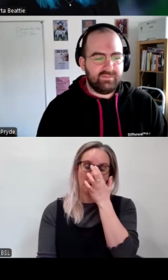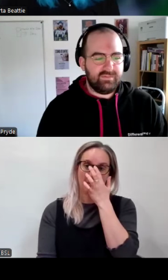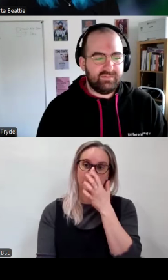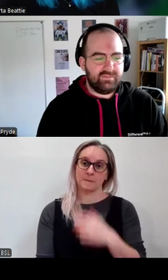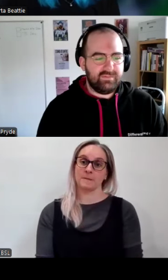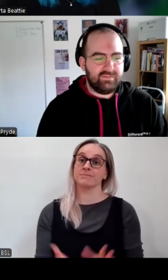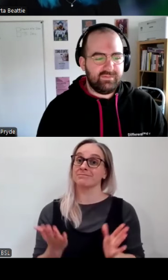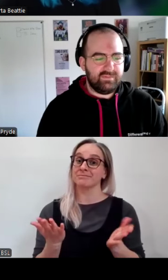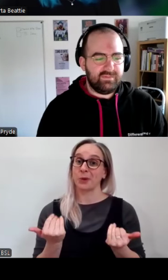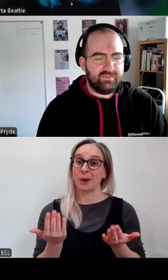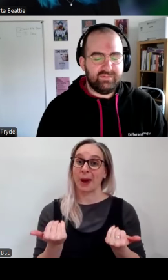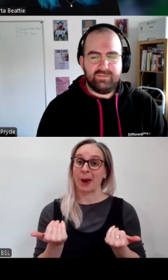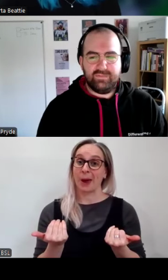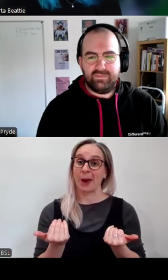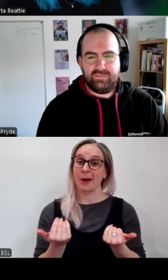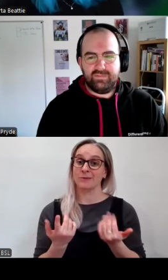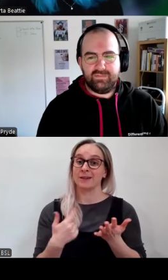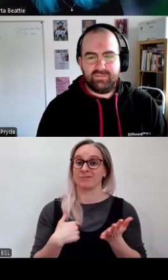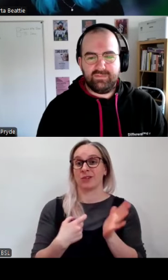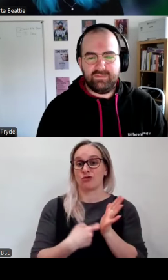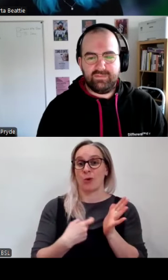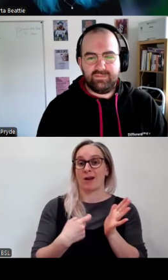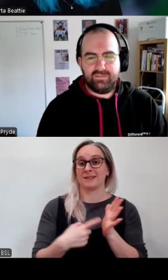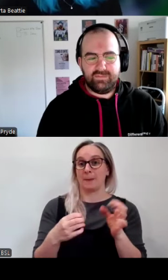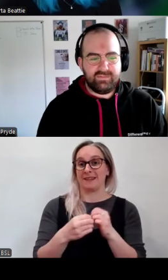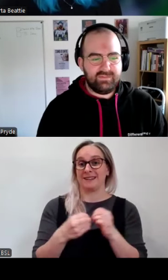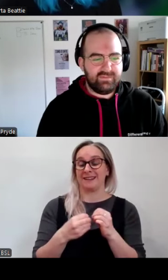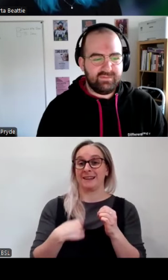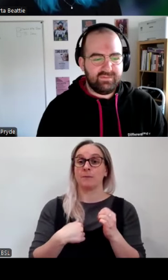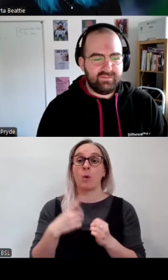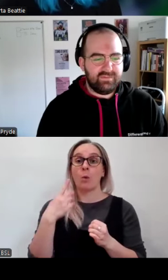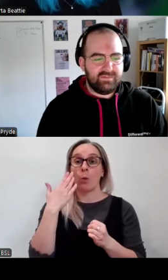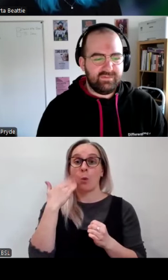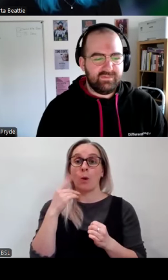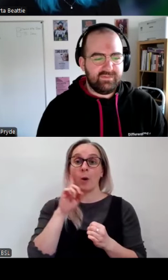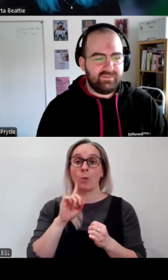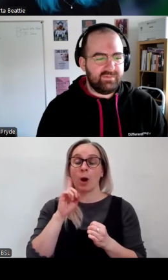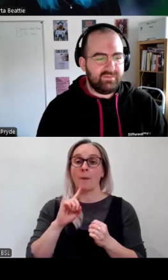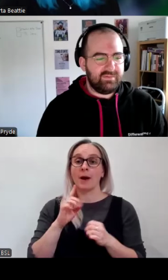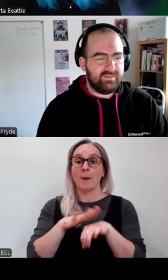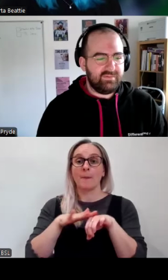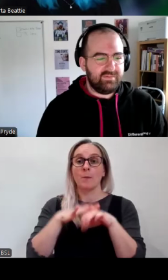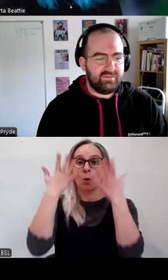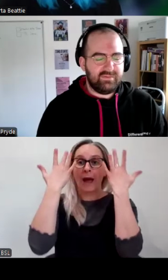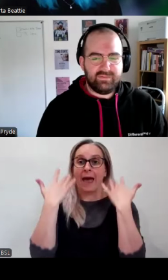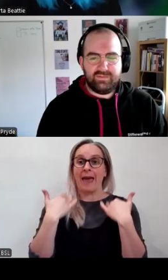Welcome. I'm Roberta Beattie. I'm a white woman with blue hair and I'm sitting at my home desk with a blurred background.